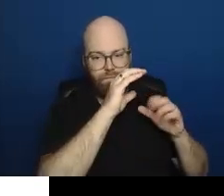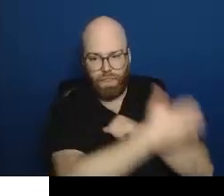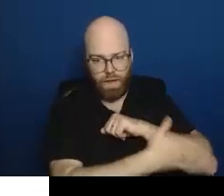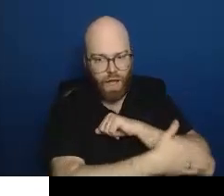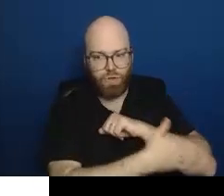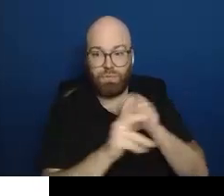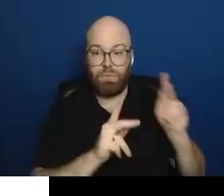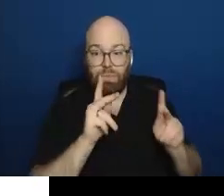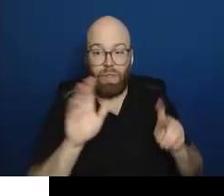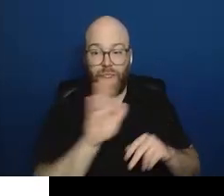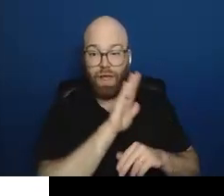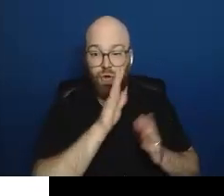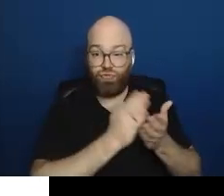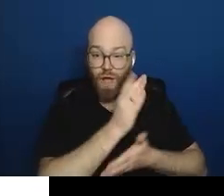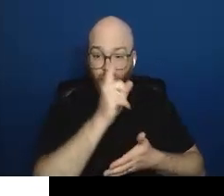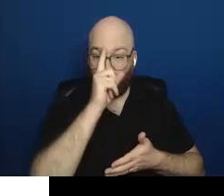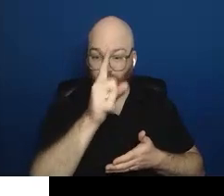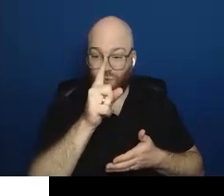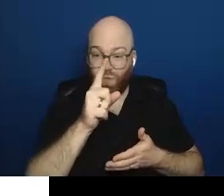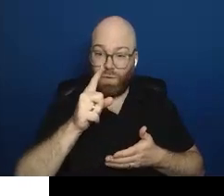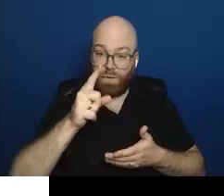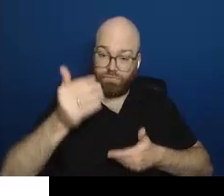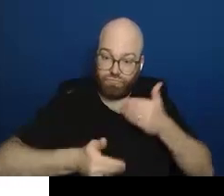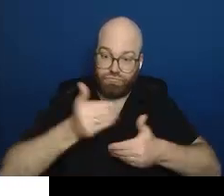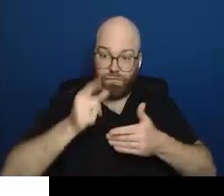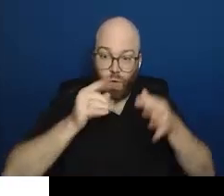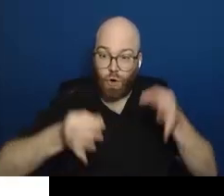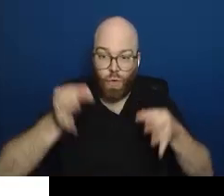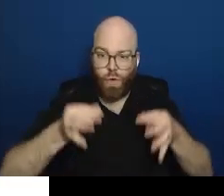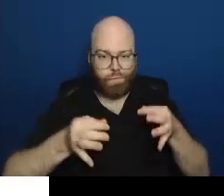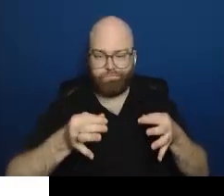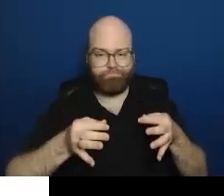or all the way in New Mexico or in other cities all over California.